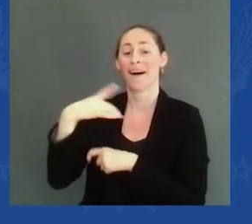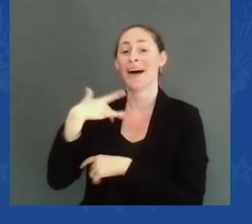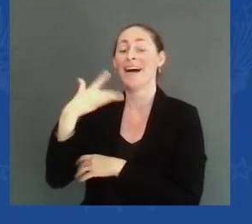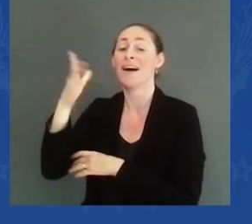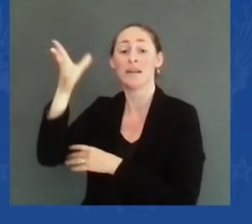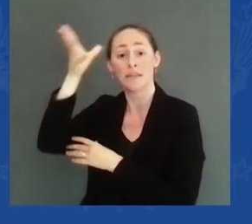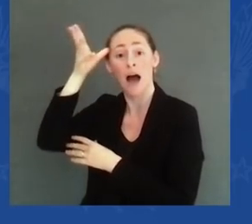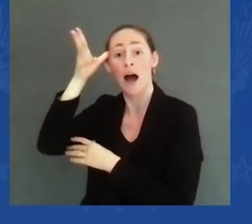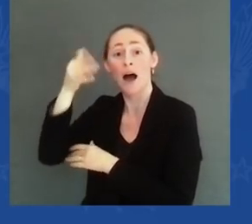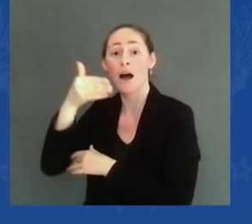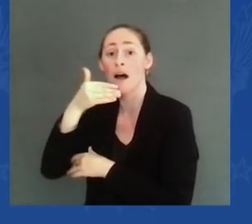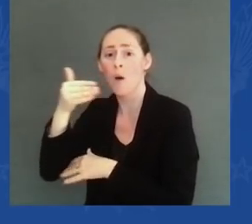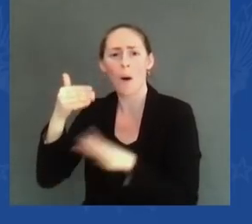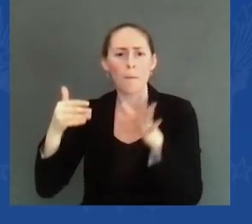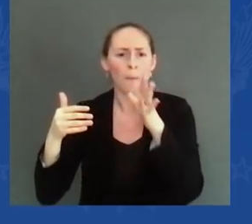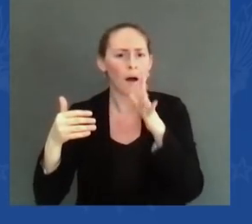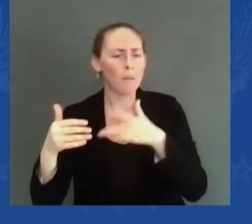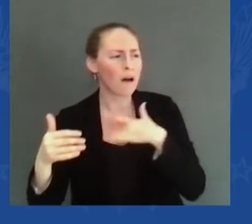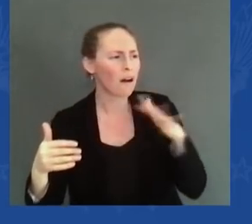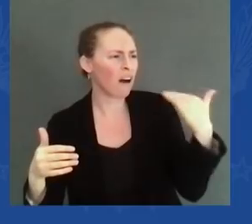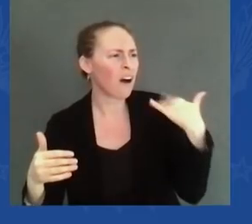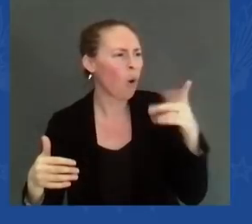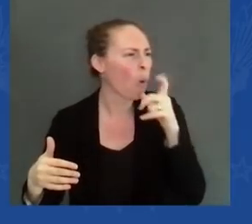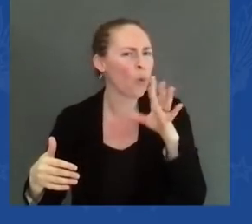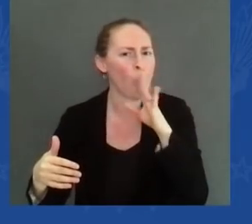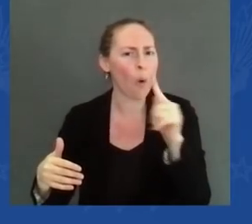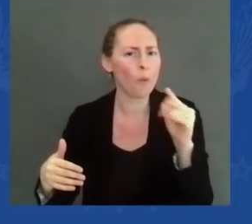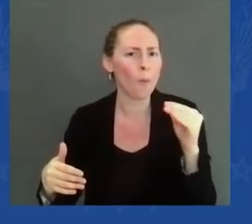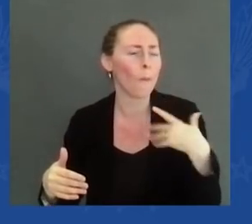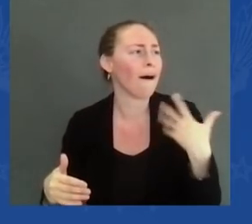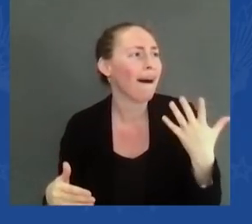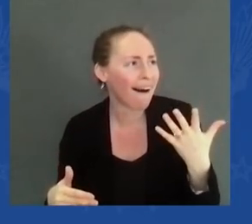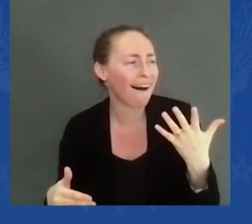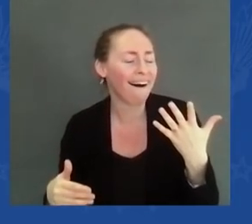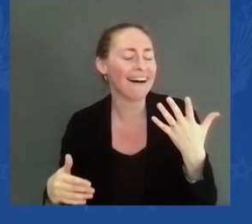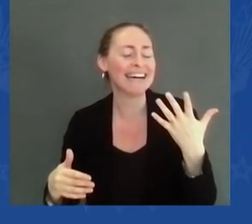I wish every American could walk down this alley with me